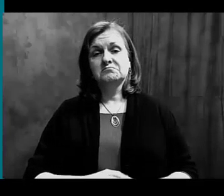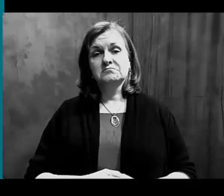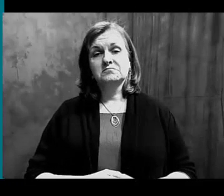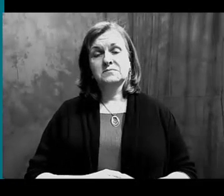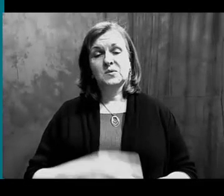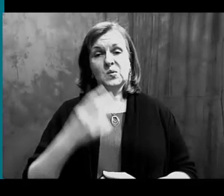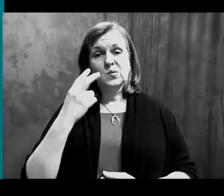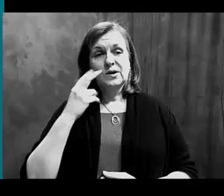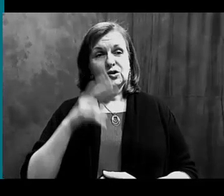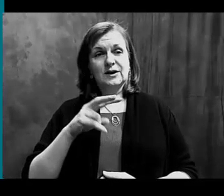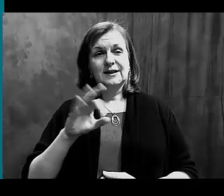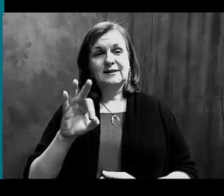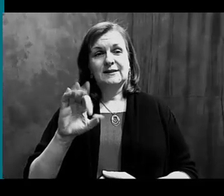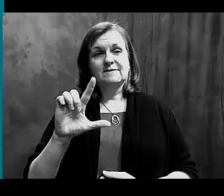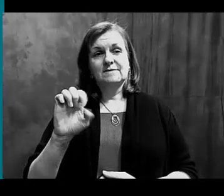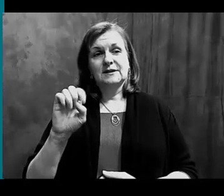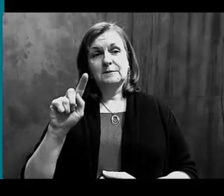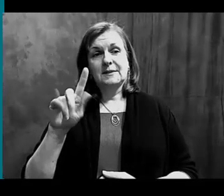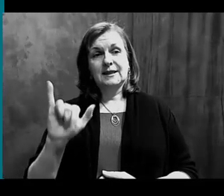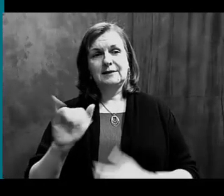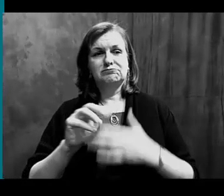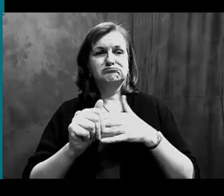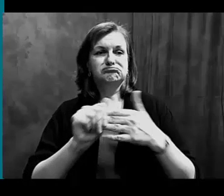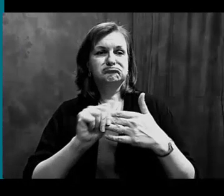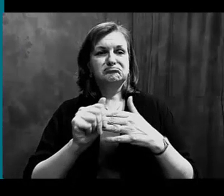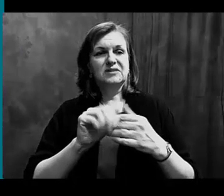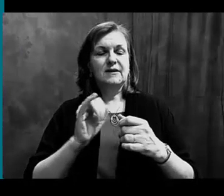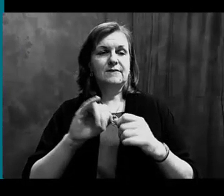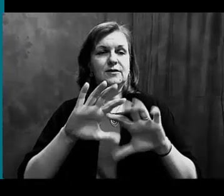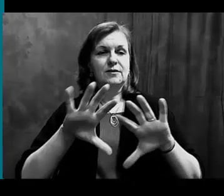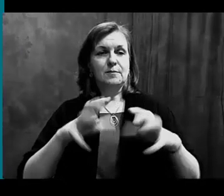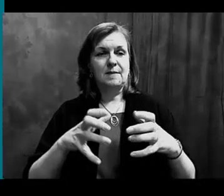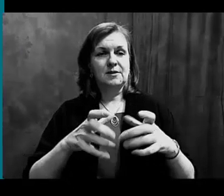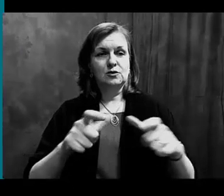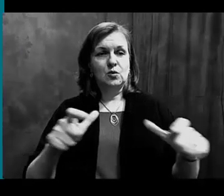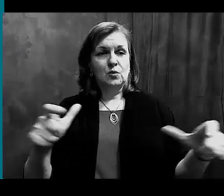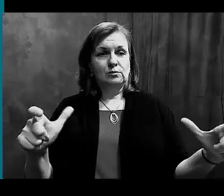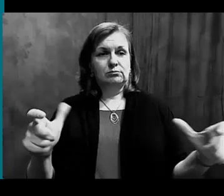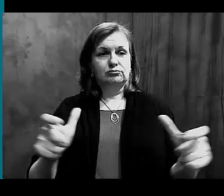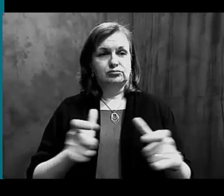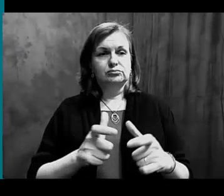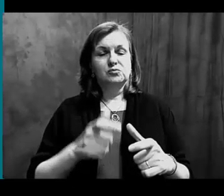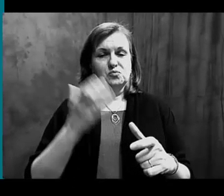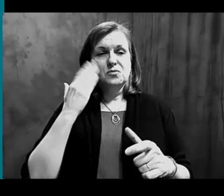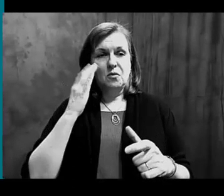so we look at the flexibility of populations